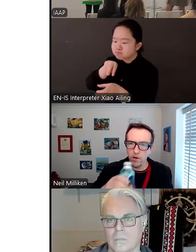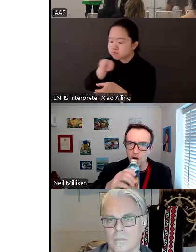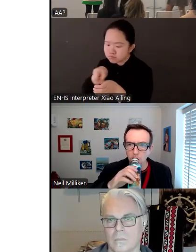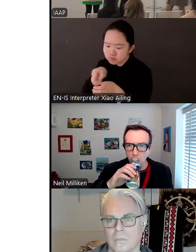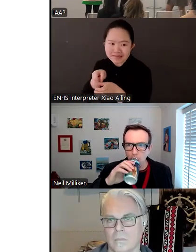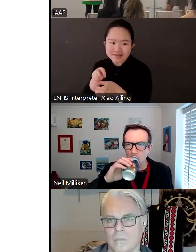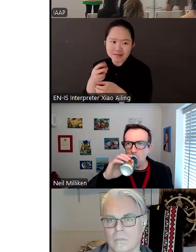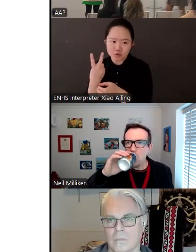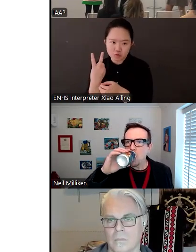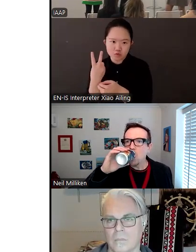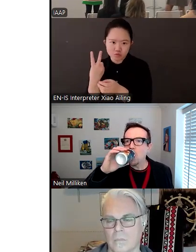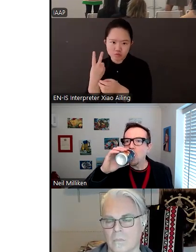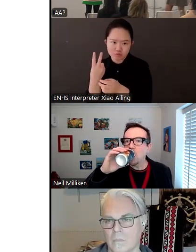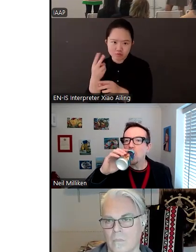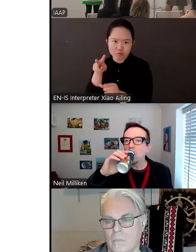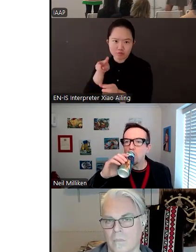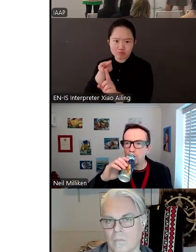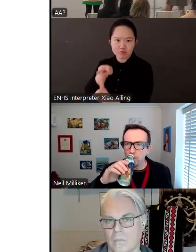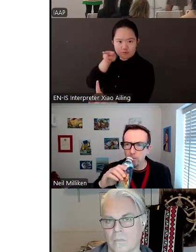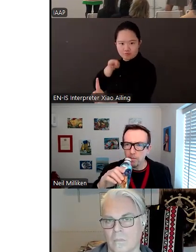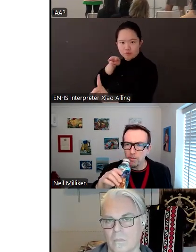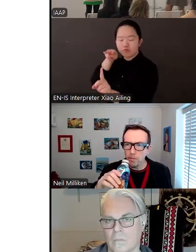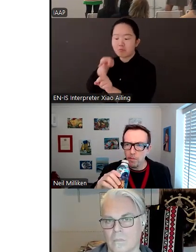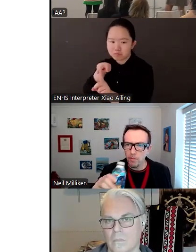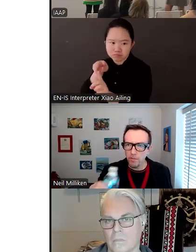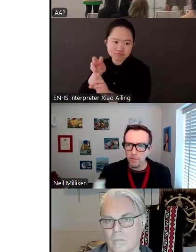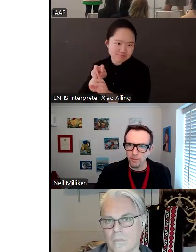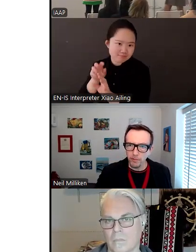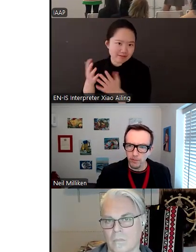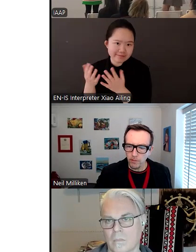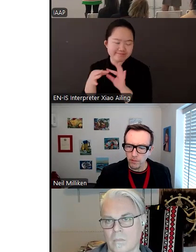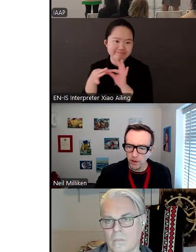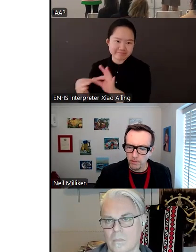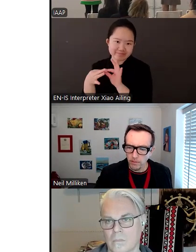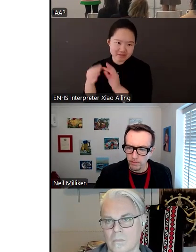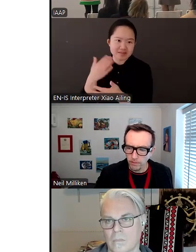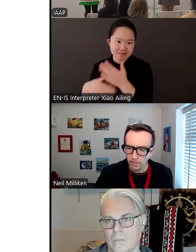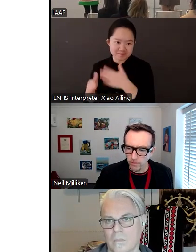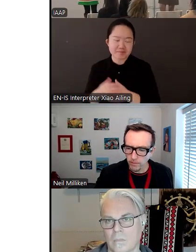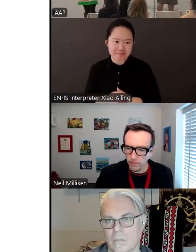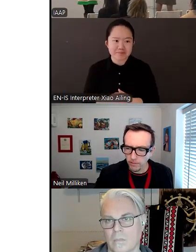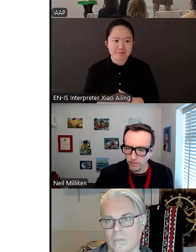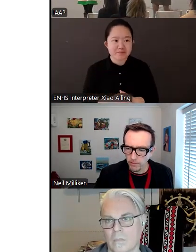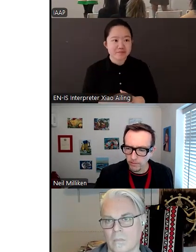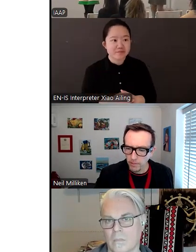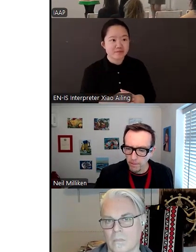Due to the people living with disability? Yeah. Thank you. So thank you for giving us a lot of food for thought.